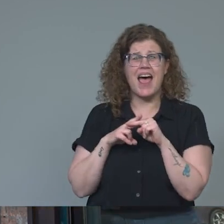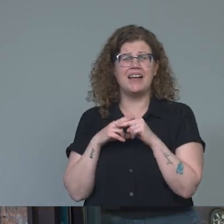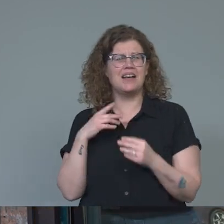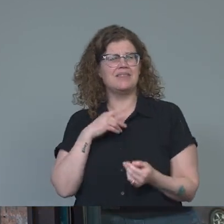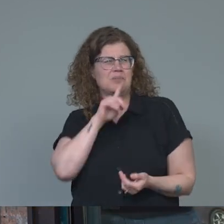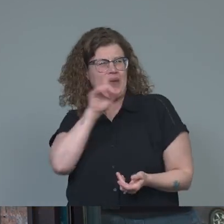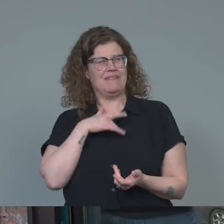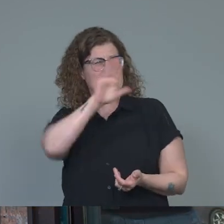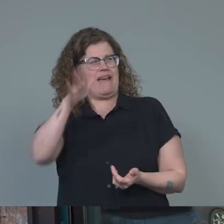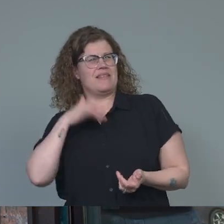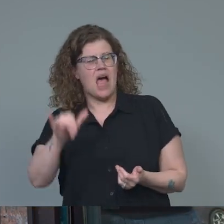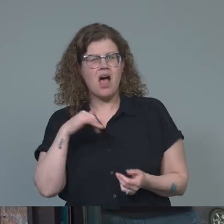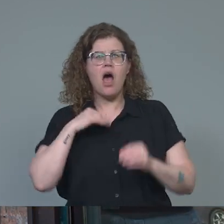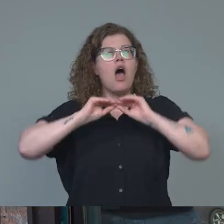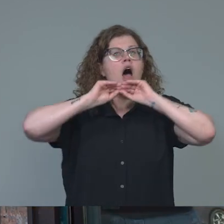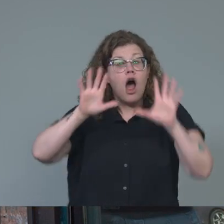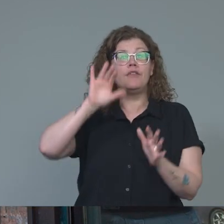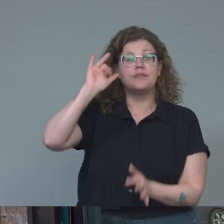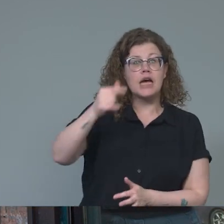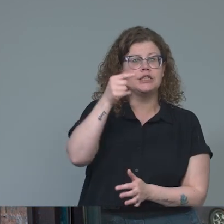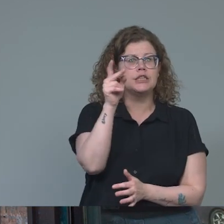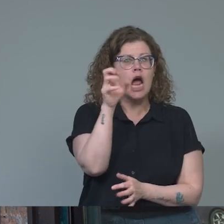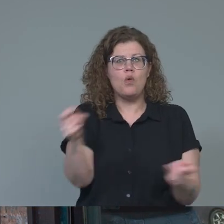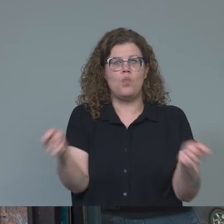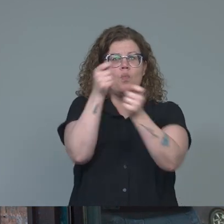"Look at that woman taking charge of her man." Whereas like queer folks I feel like see it and